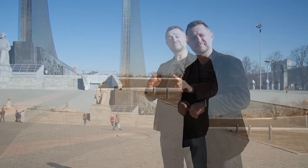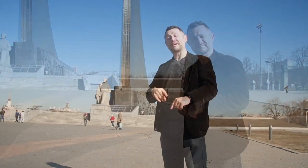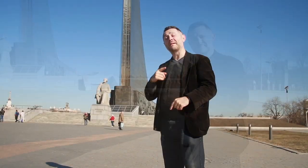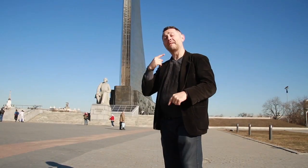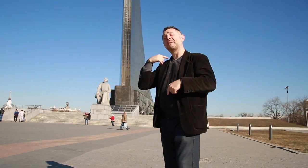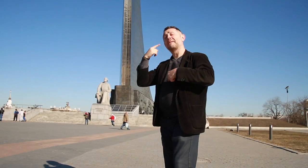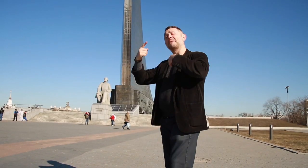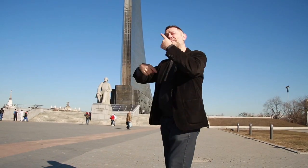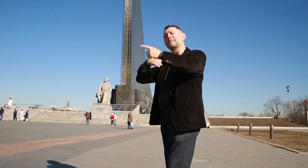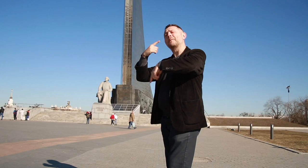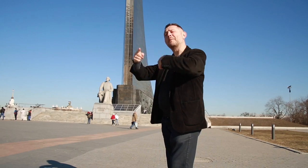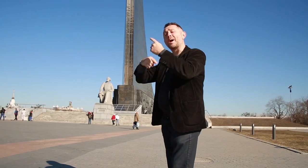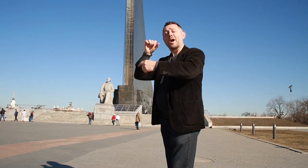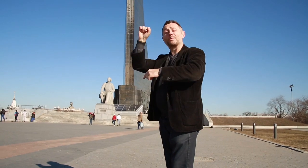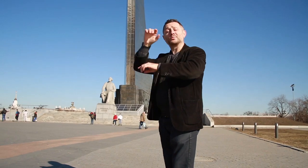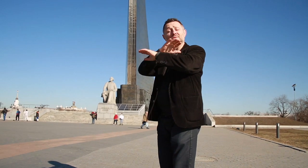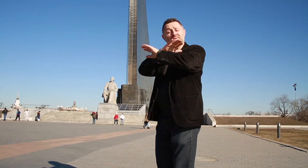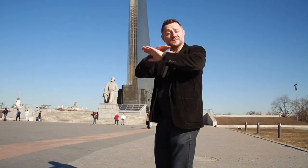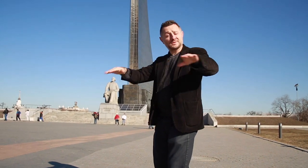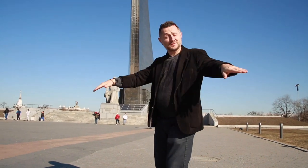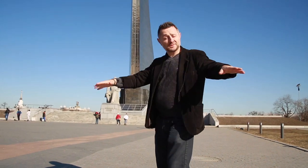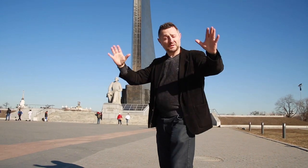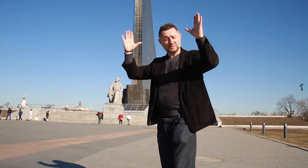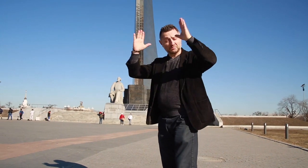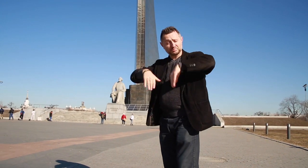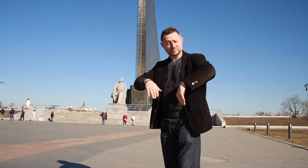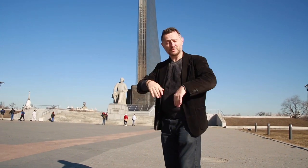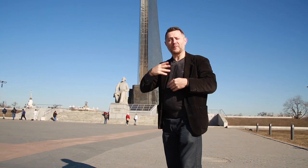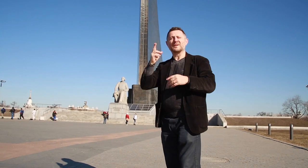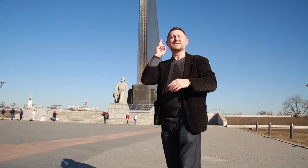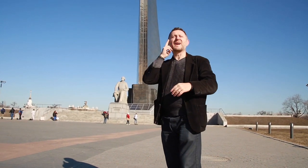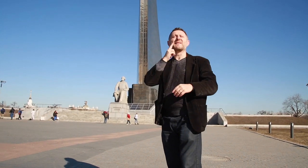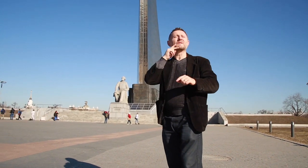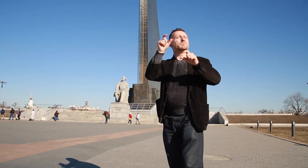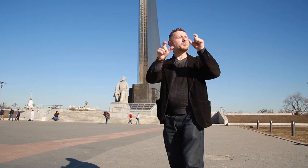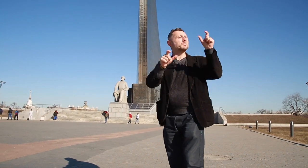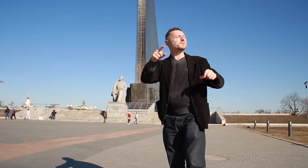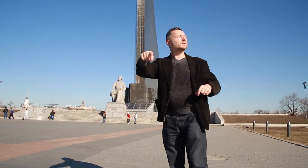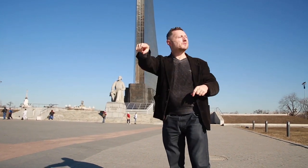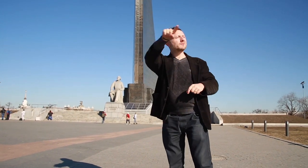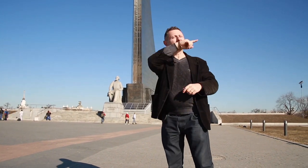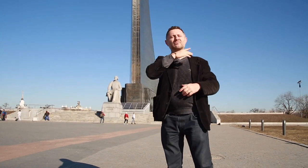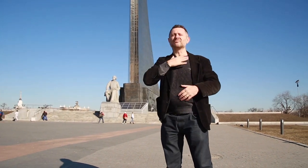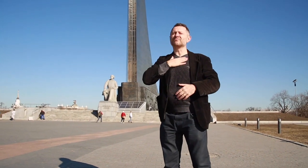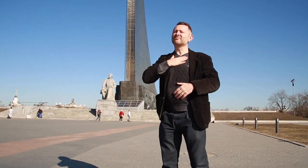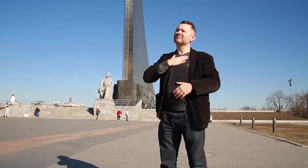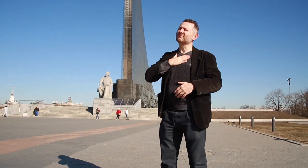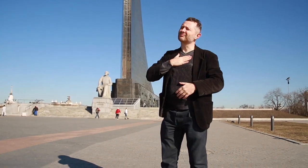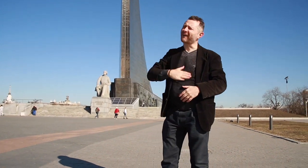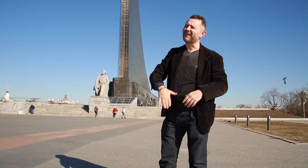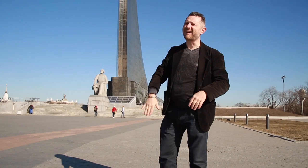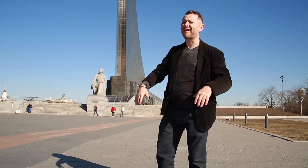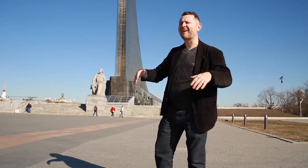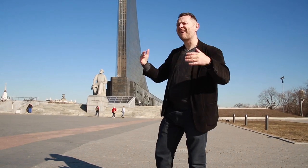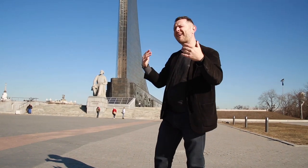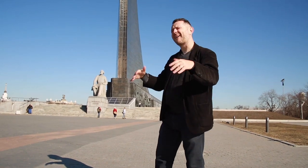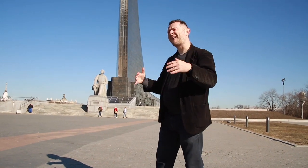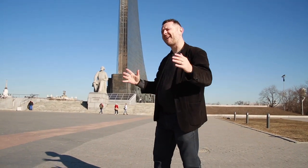After the fall of Communism, Deaf people in Moscow liked to come to the Monument to the Conquerors of Space to drink and party.